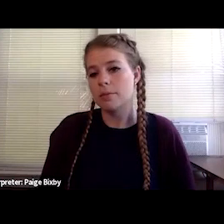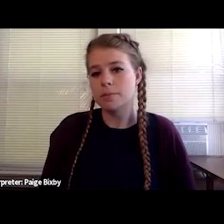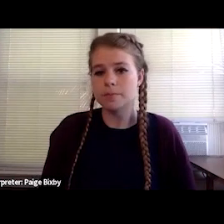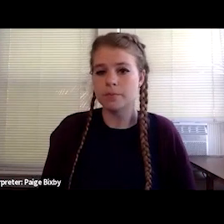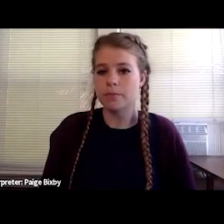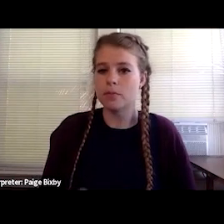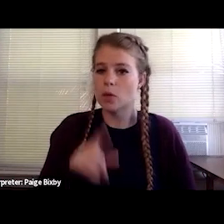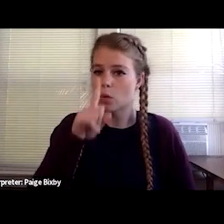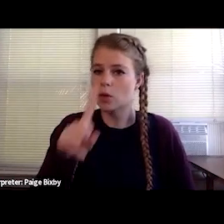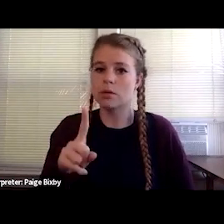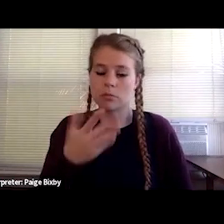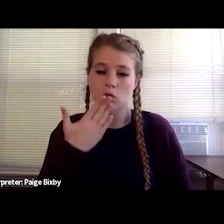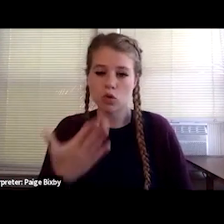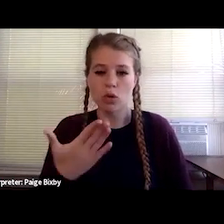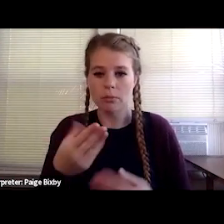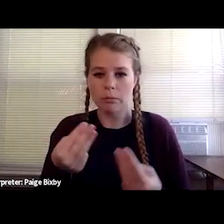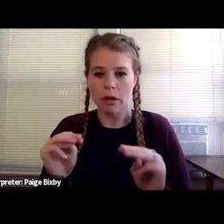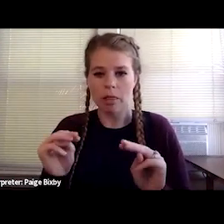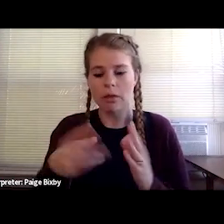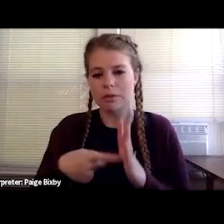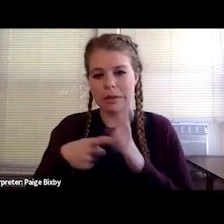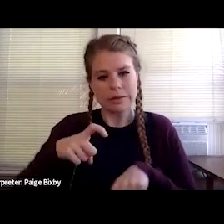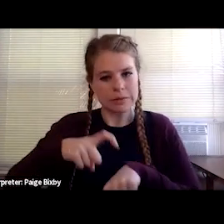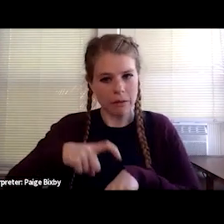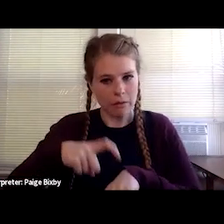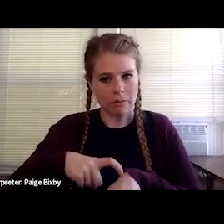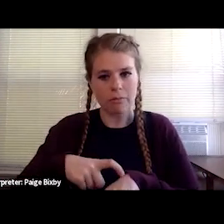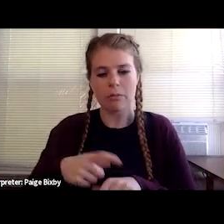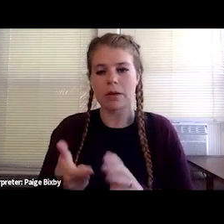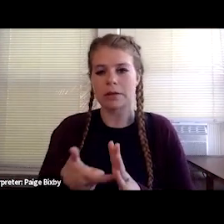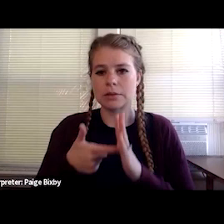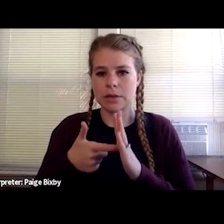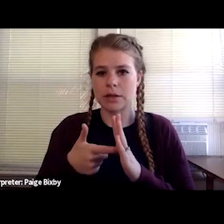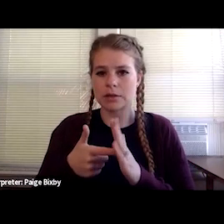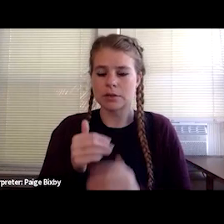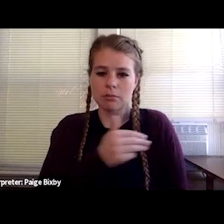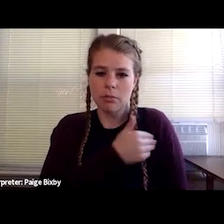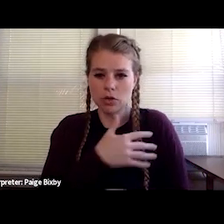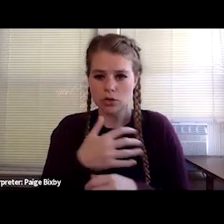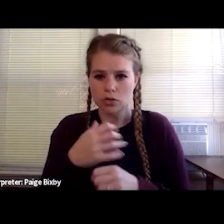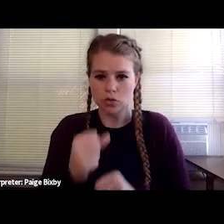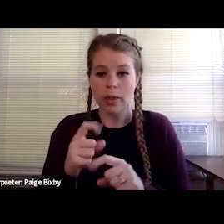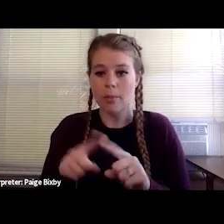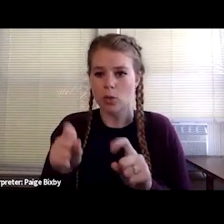it's an excellent method. It takes a little bit of time and a little bit of muscle strength in there. But you could really get somebody back with that.